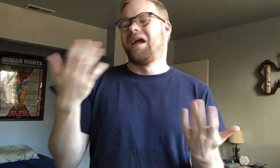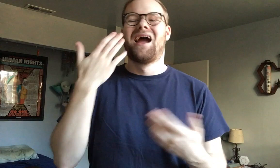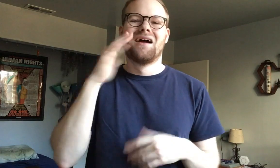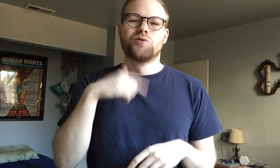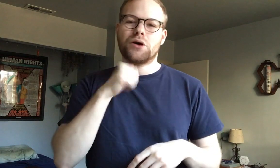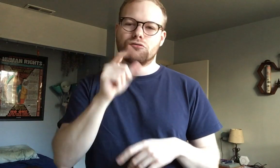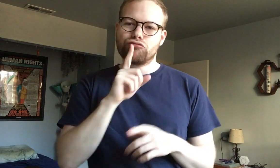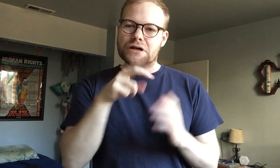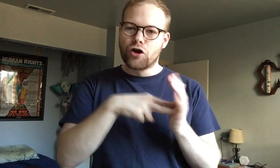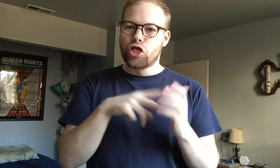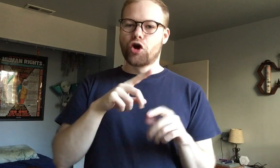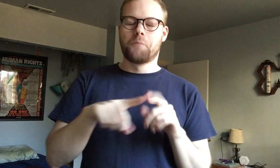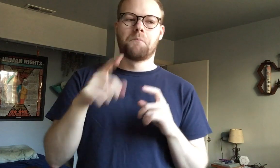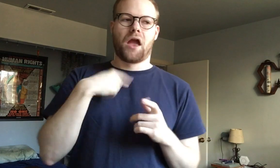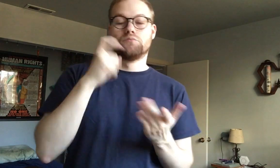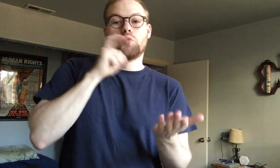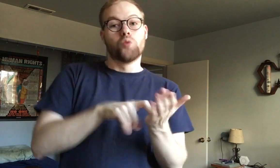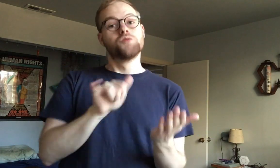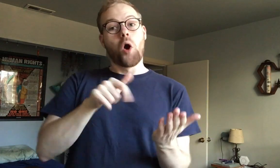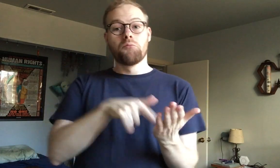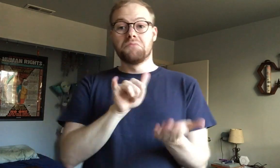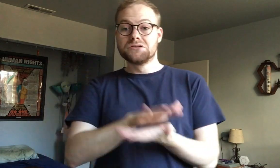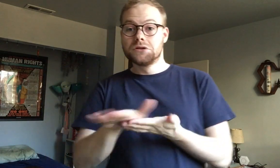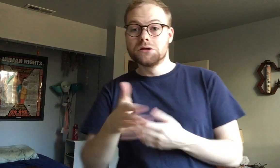I don’t know, I didn’t really look, but I noticed it and thought that was nice.